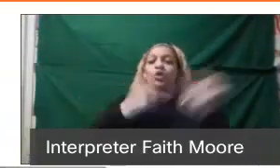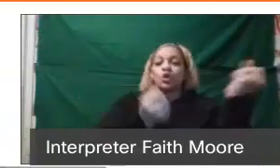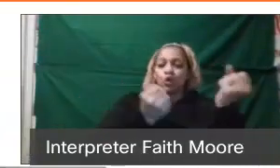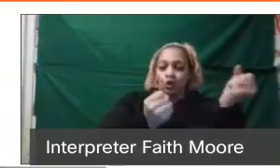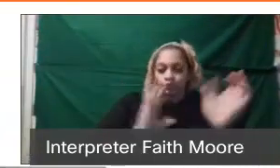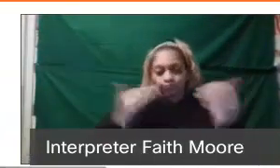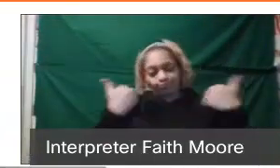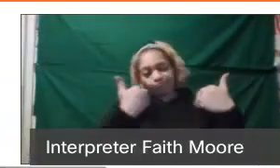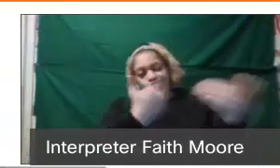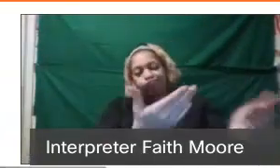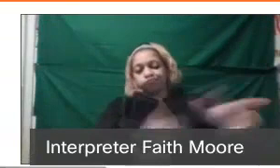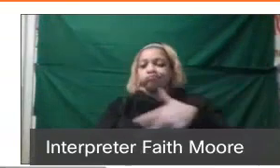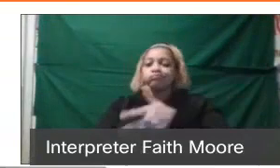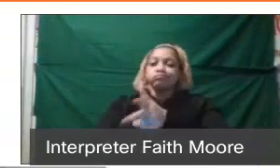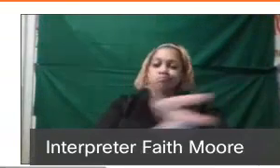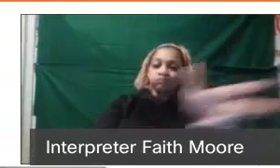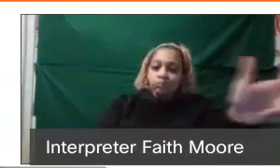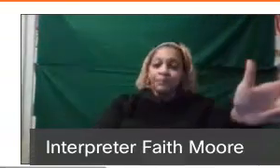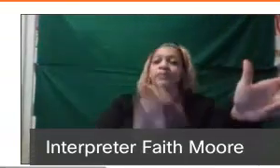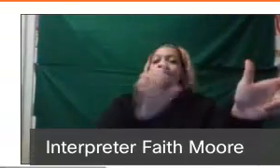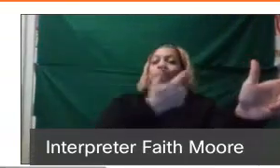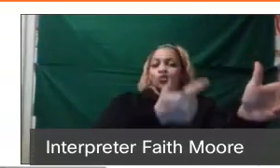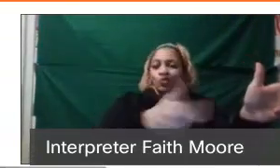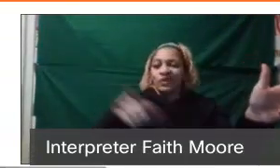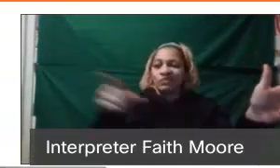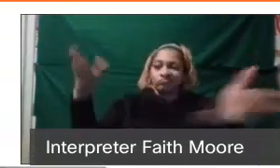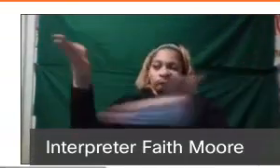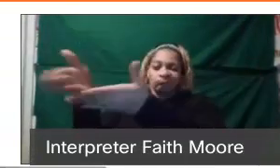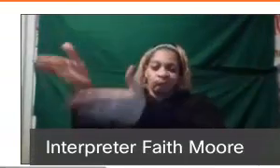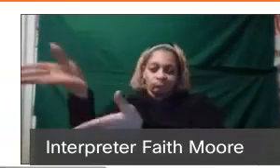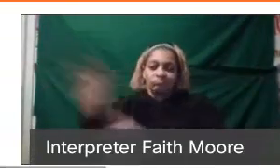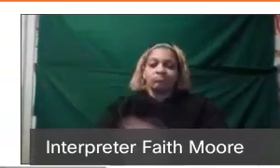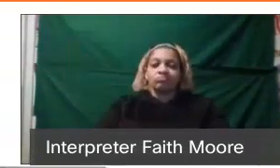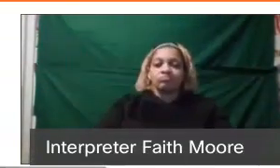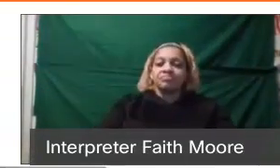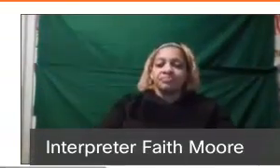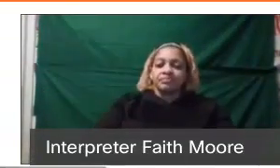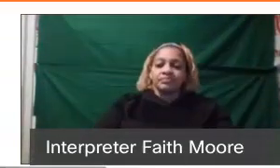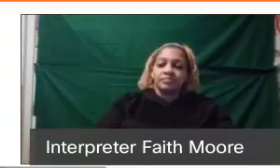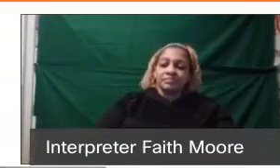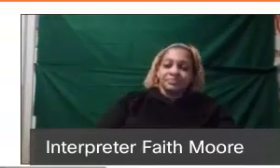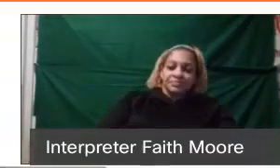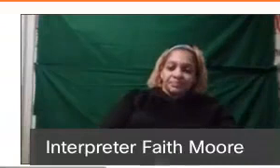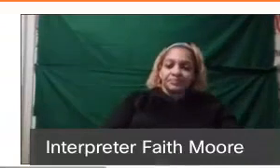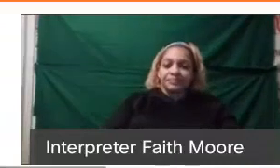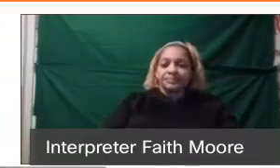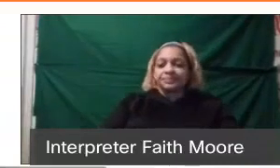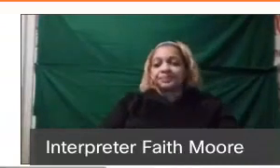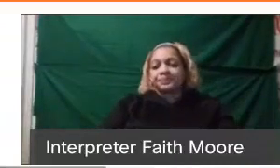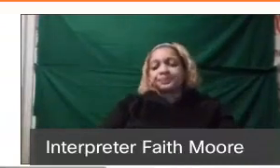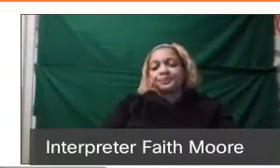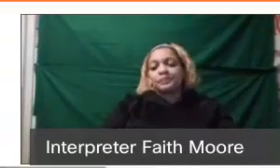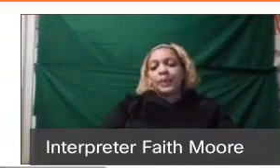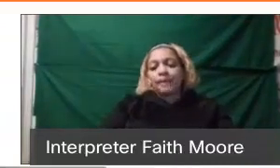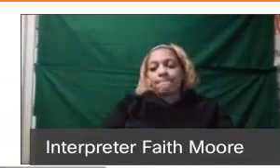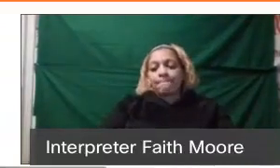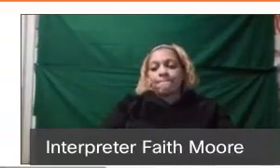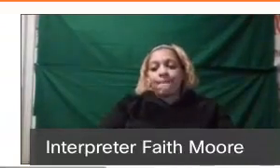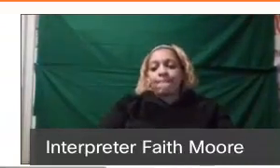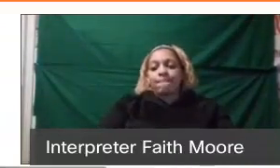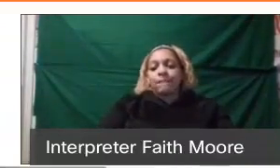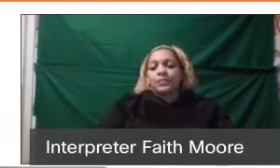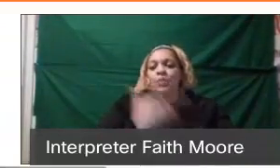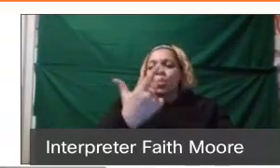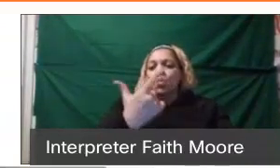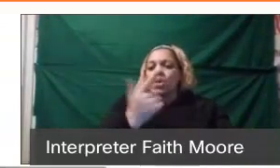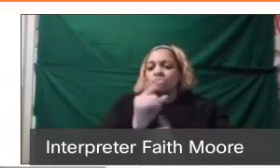Uh, it's terminated, so and then the last point I want to make on this side is does result.